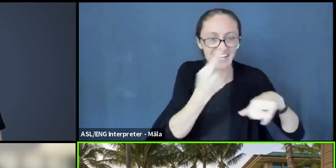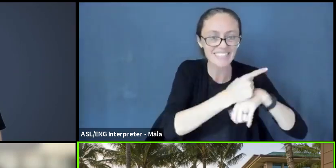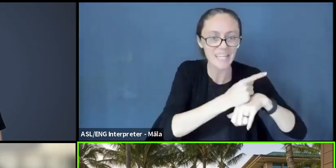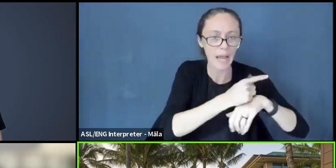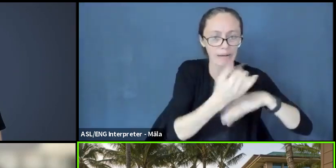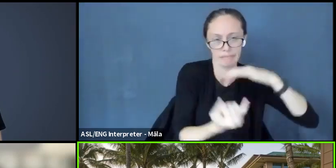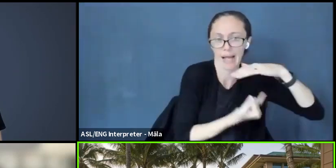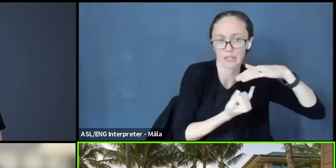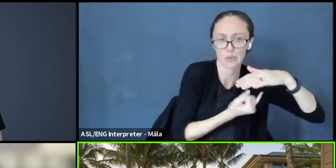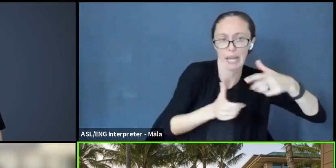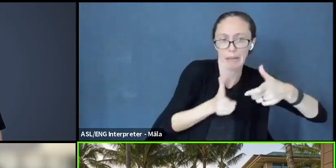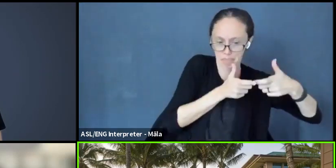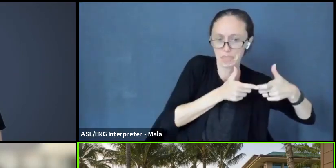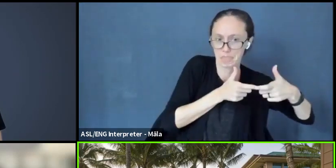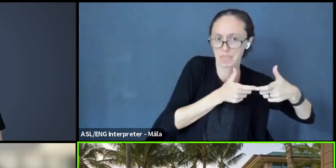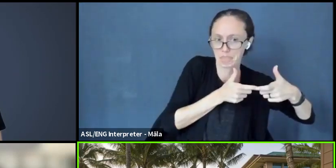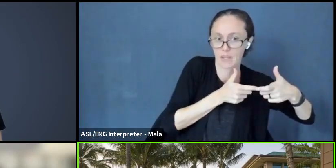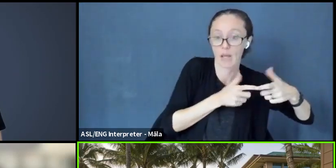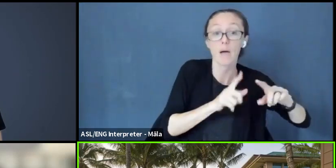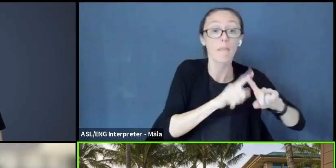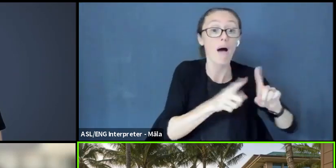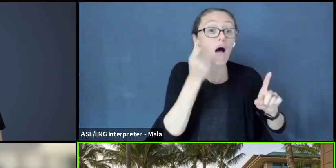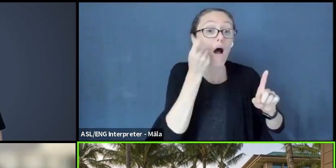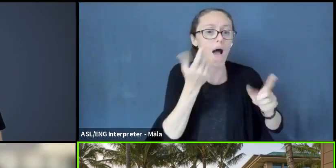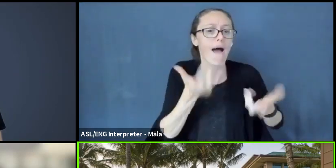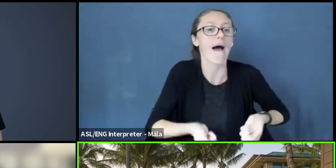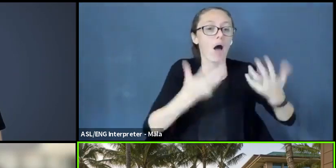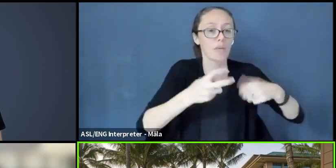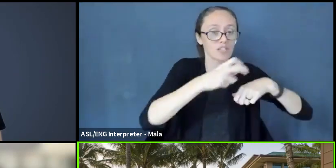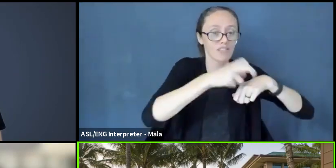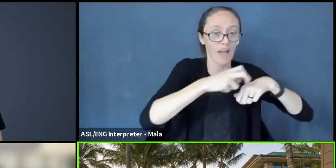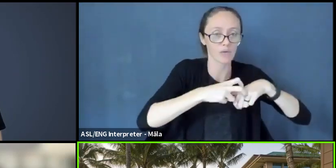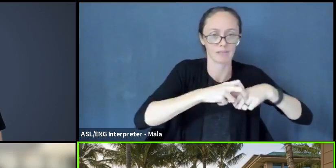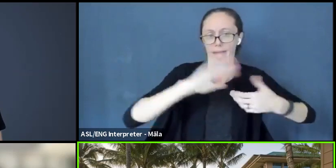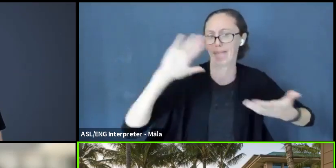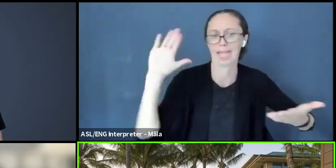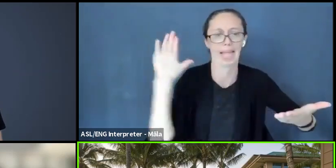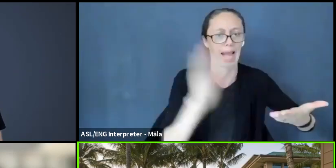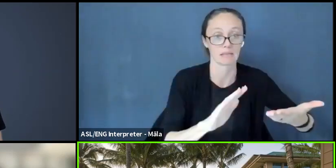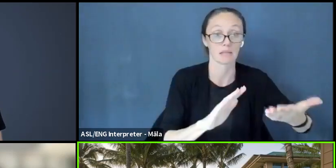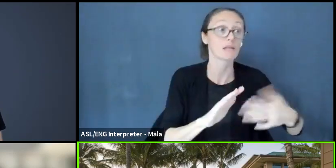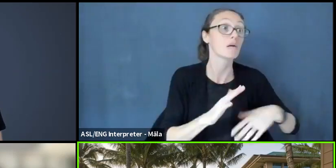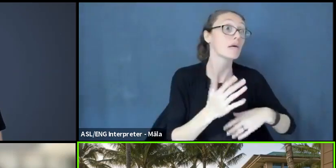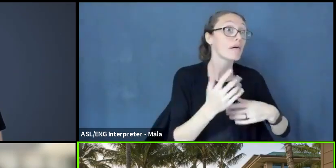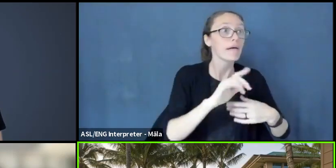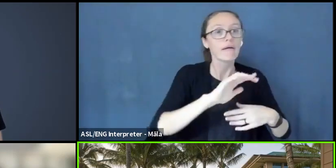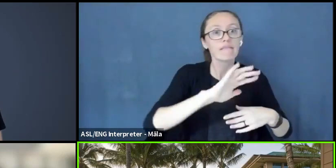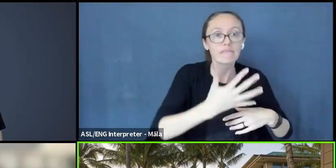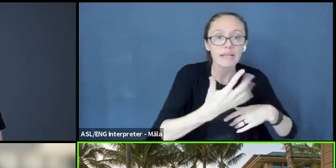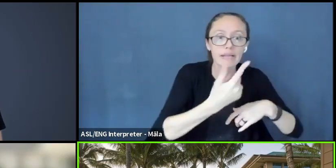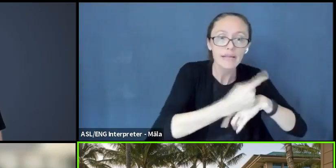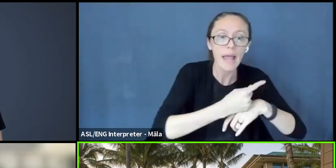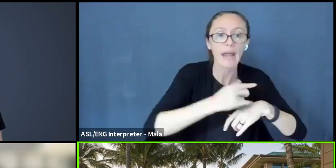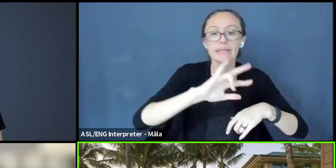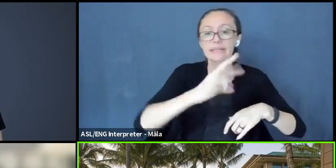But they have much less virus by day five through 7 because the vaccine is working and